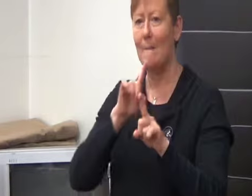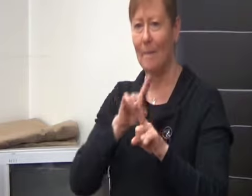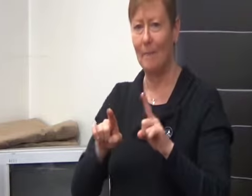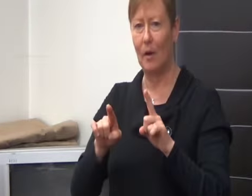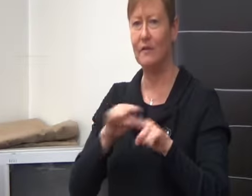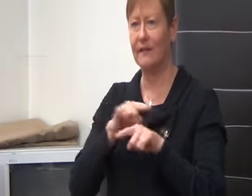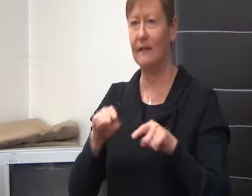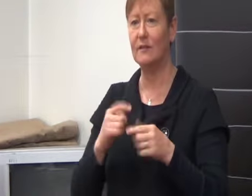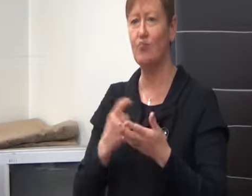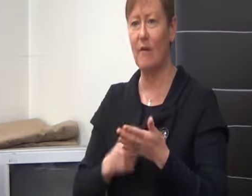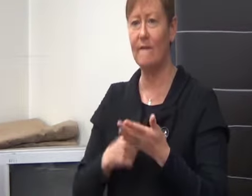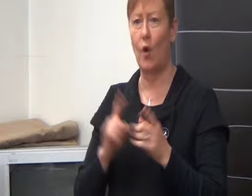Does that make sense?